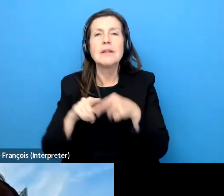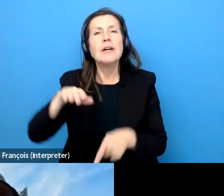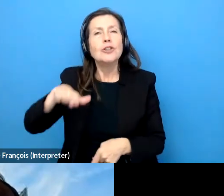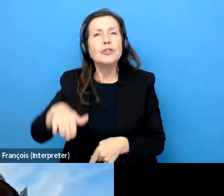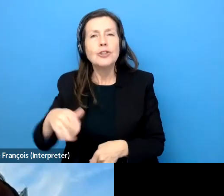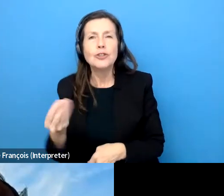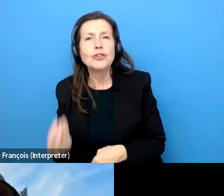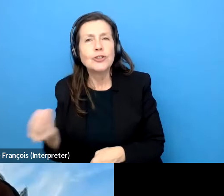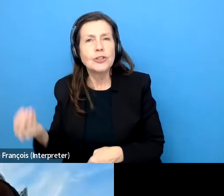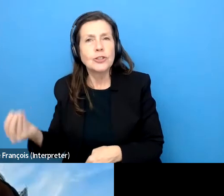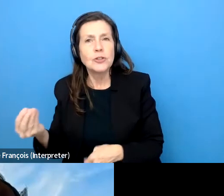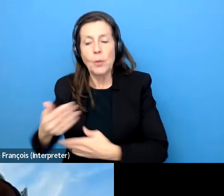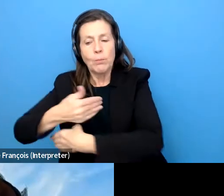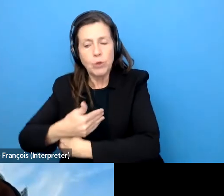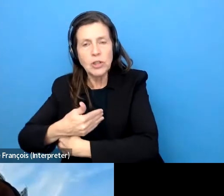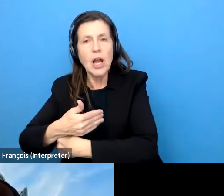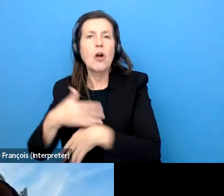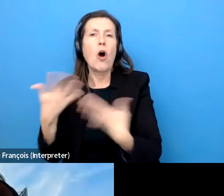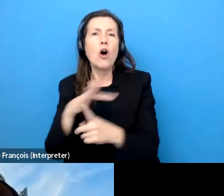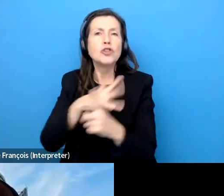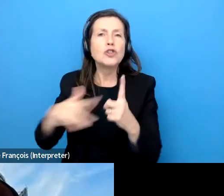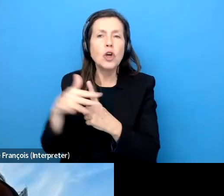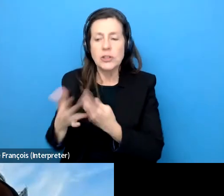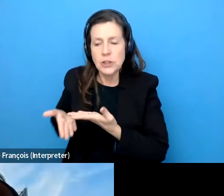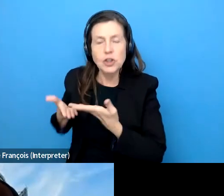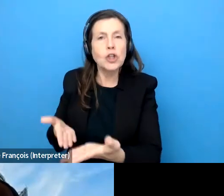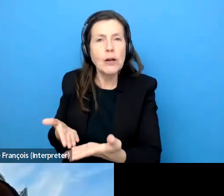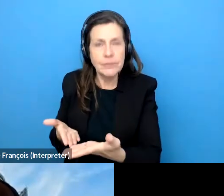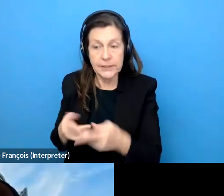social services, judicial authorities, law enforcement authorities